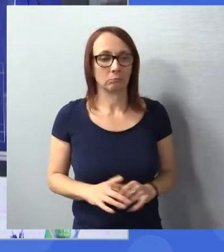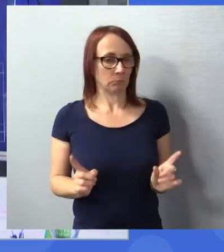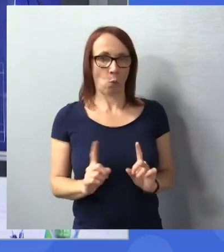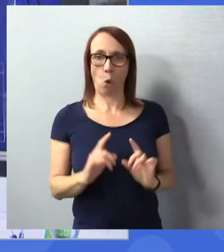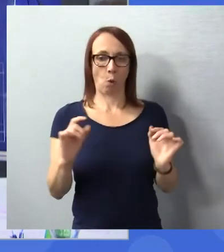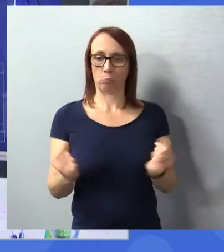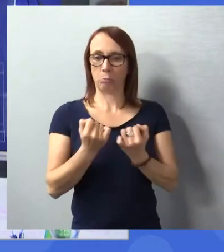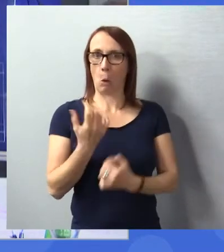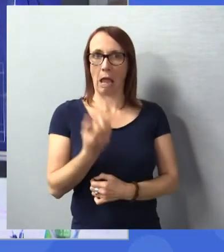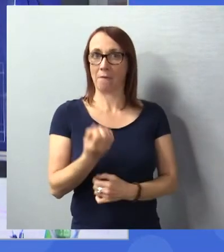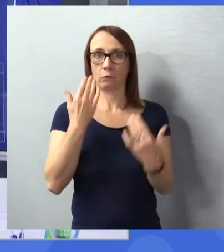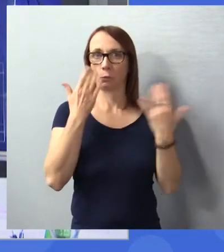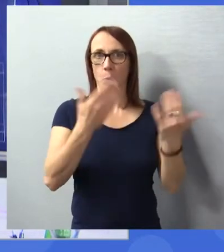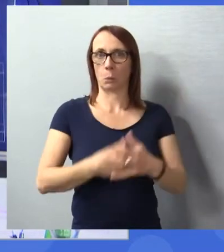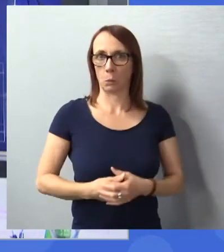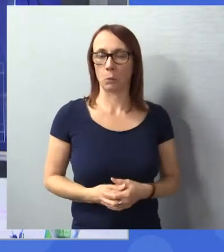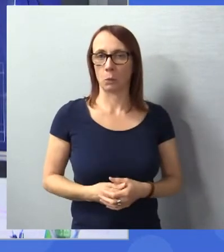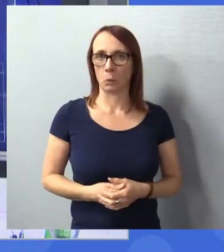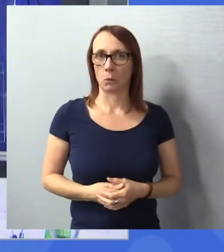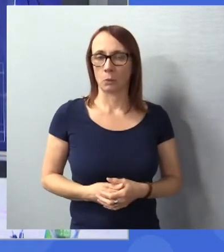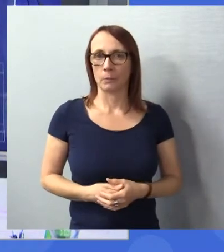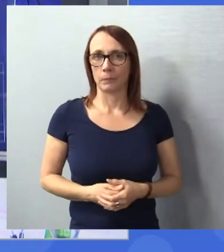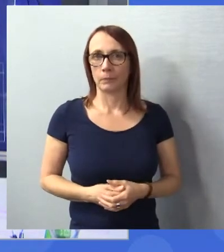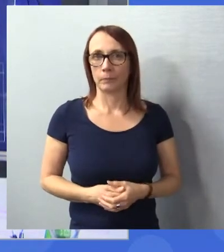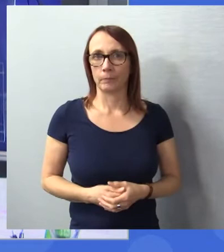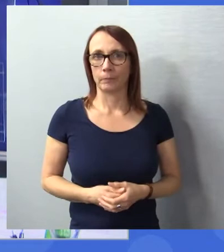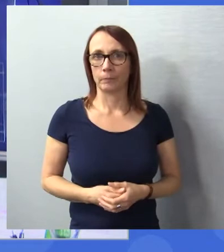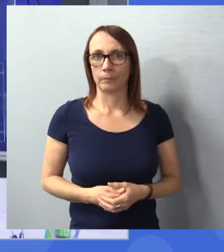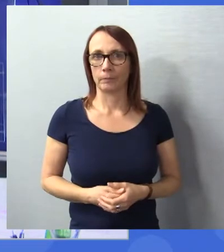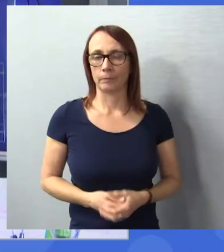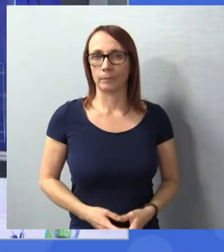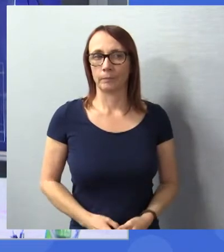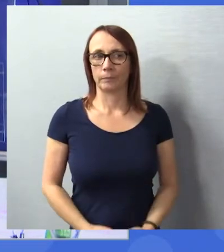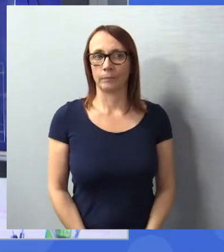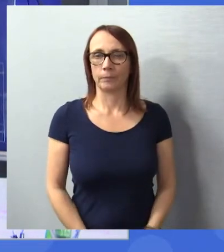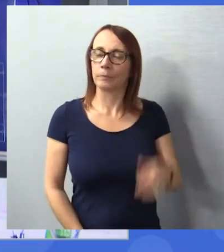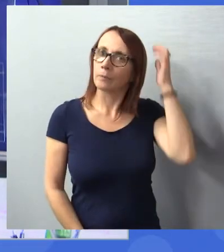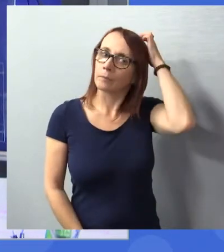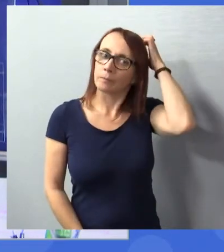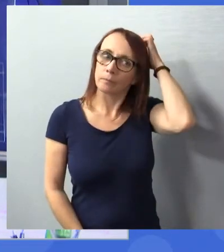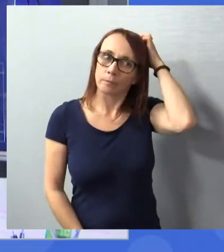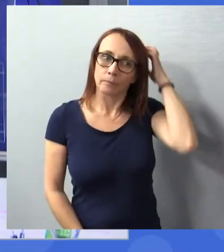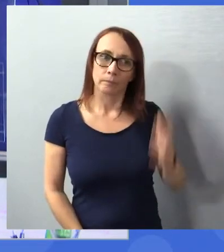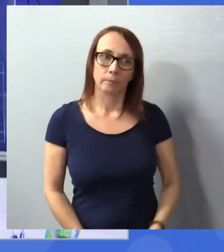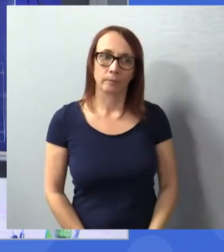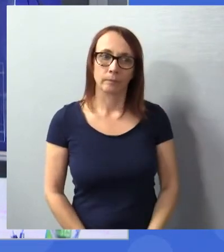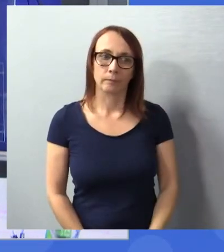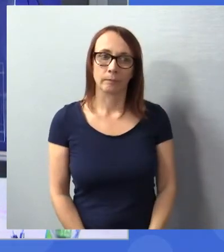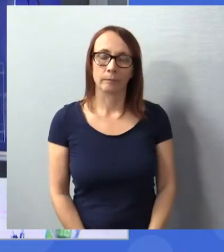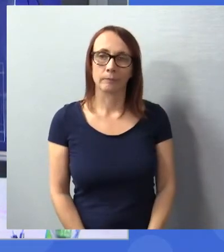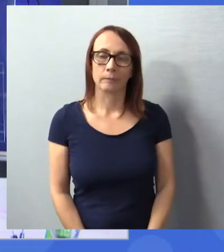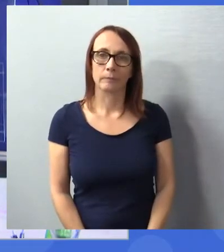actually have and what we need to go forward